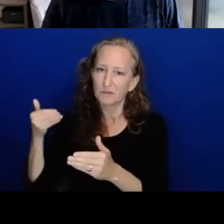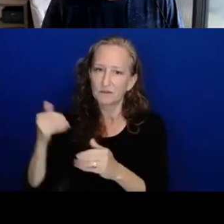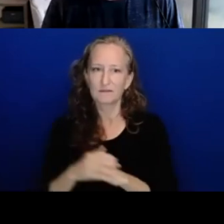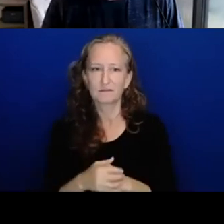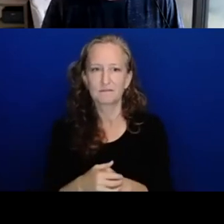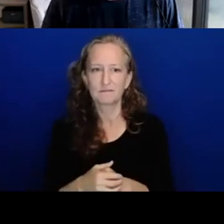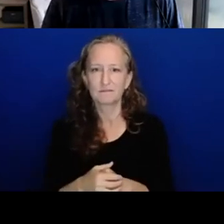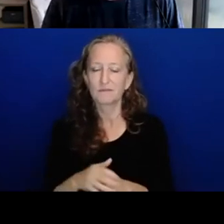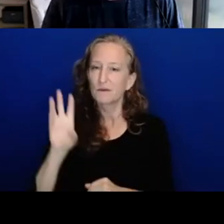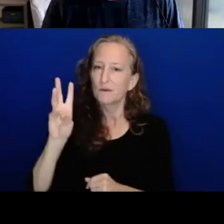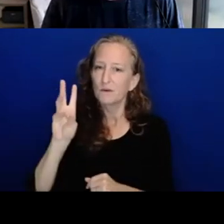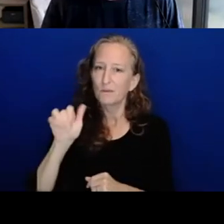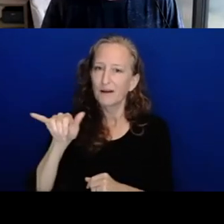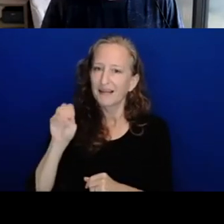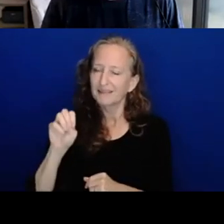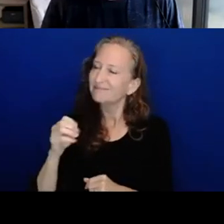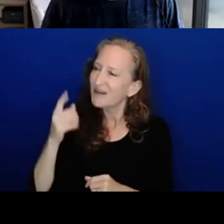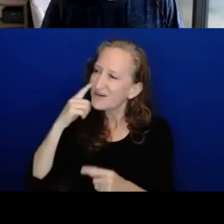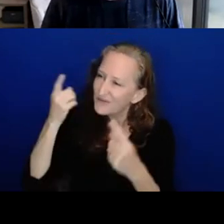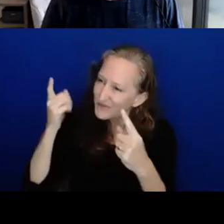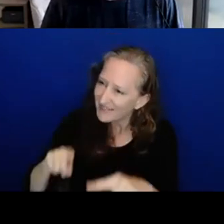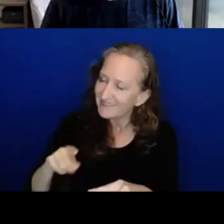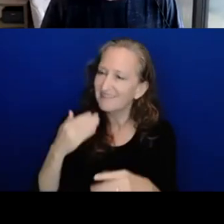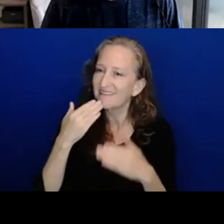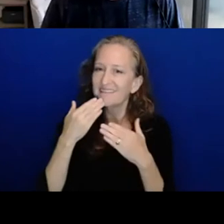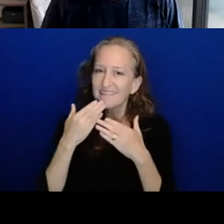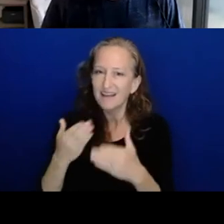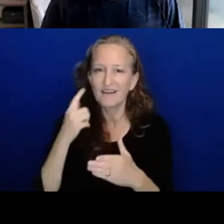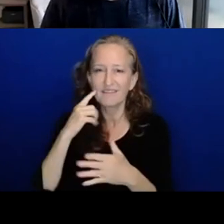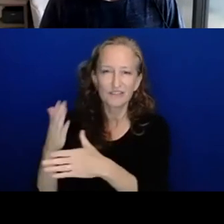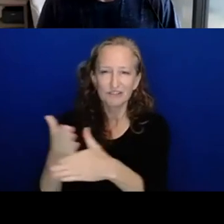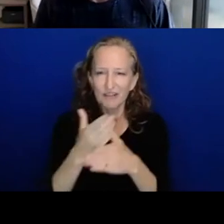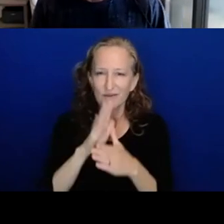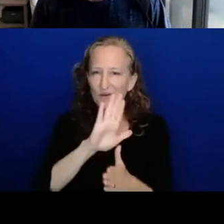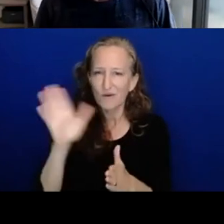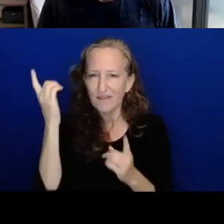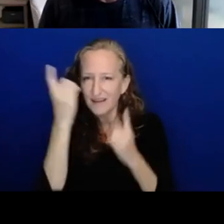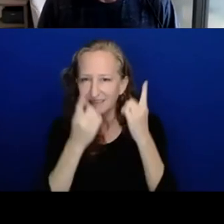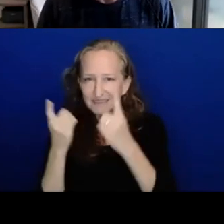Yep. Agreed, agreed. And thank you all for sharing. And with that, y'all touch on the